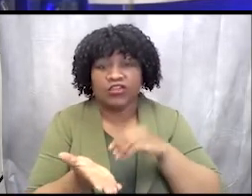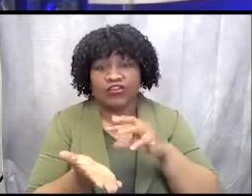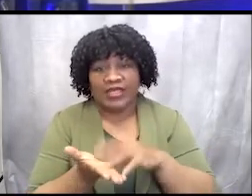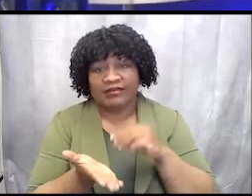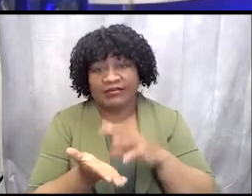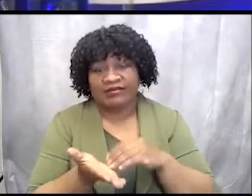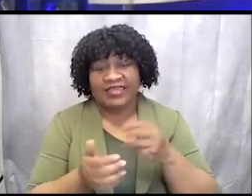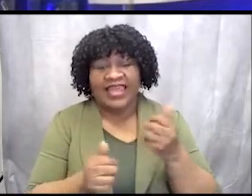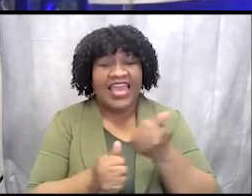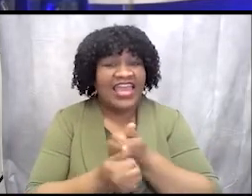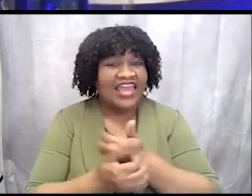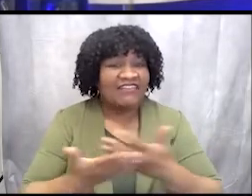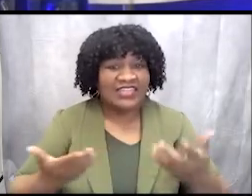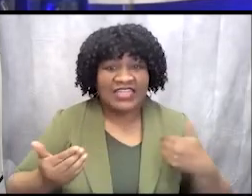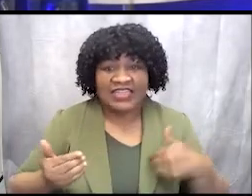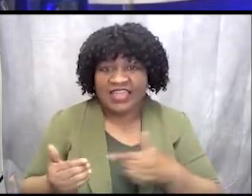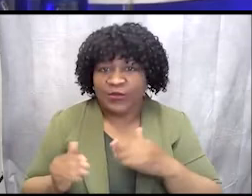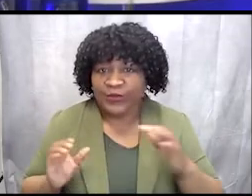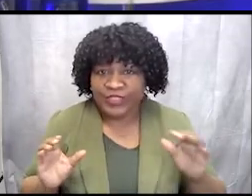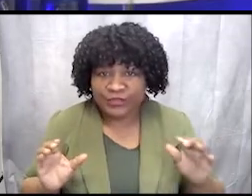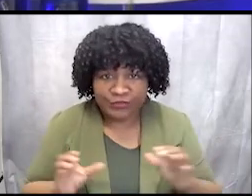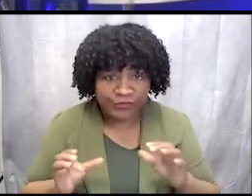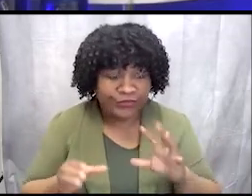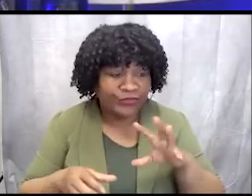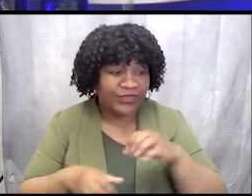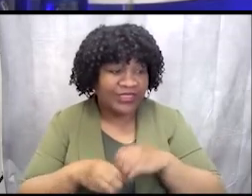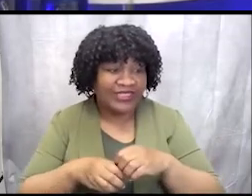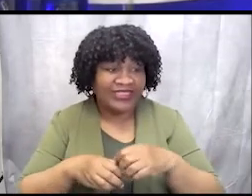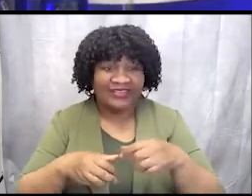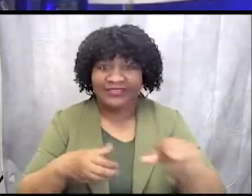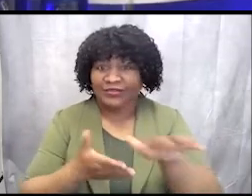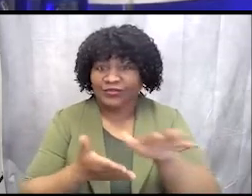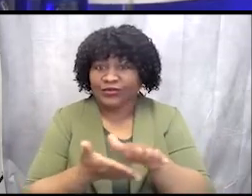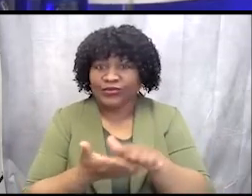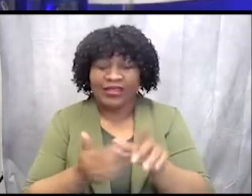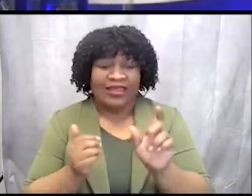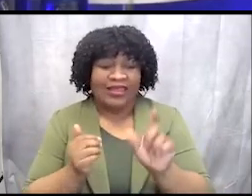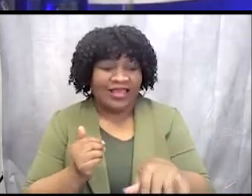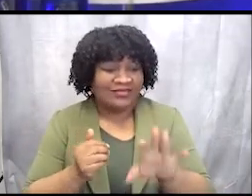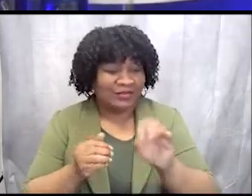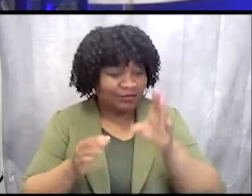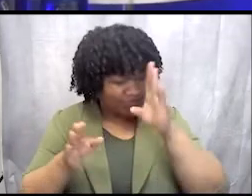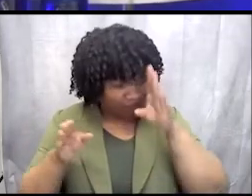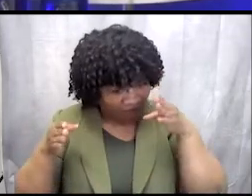And so everything we do in this place called school has to be focused on learning.